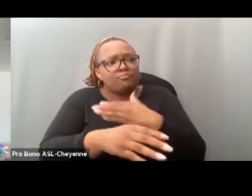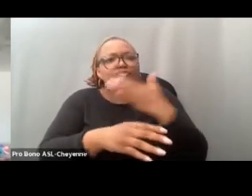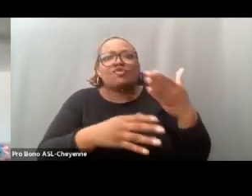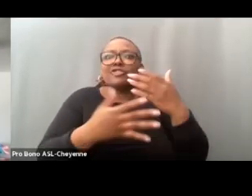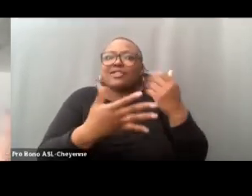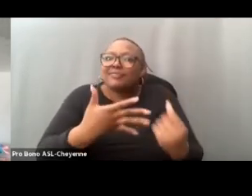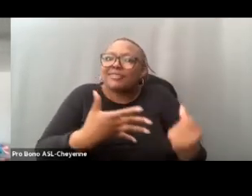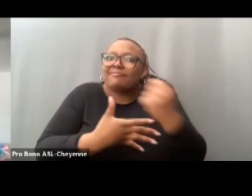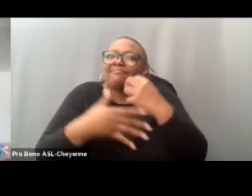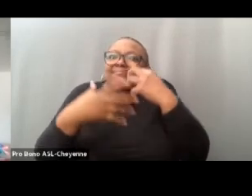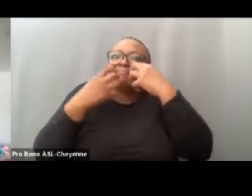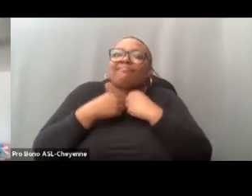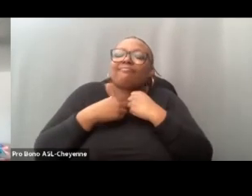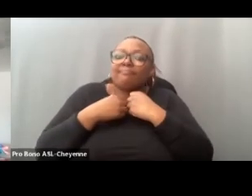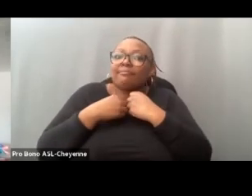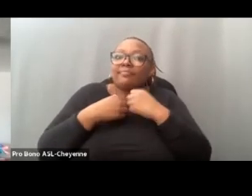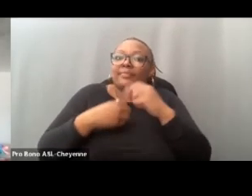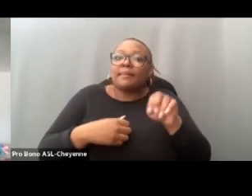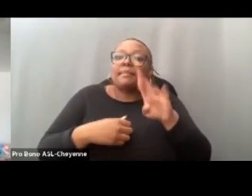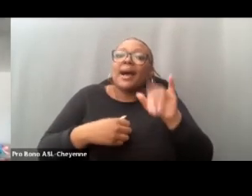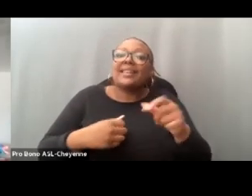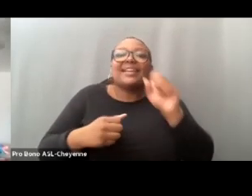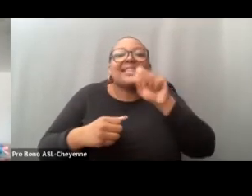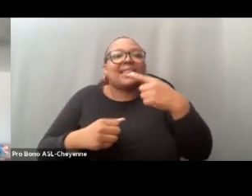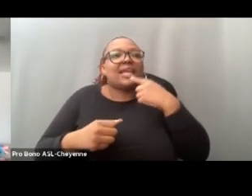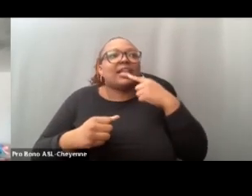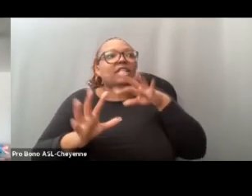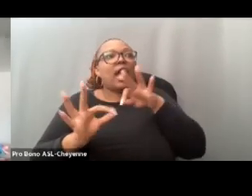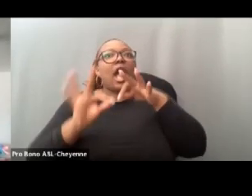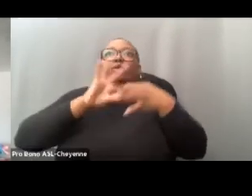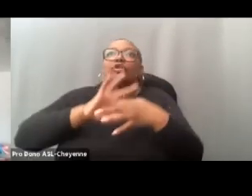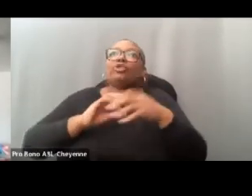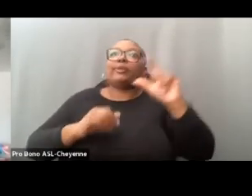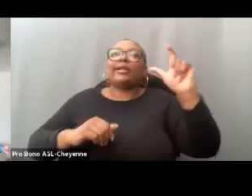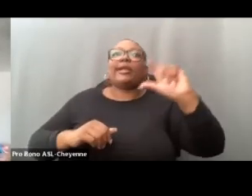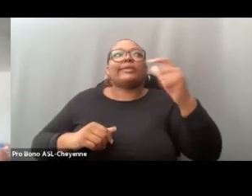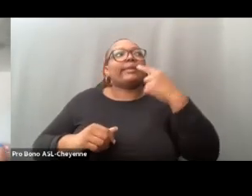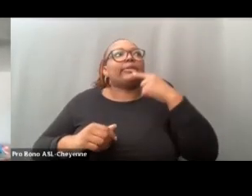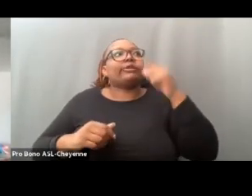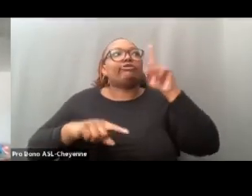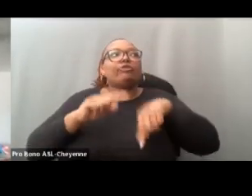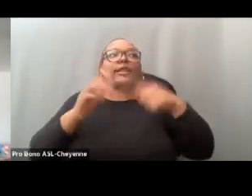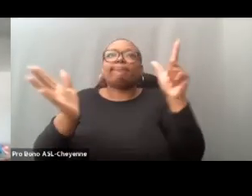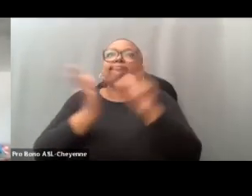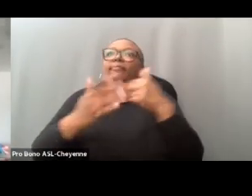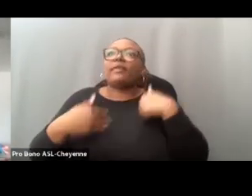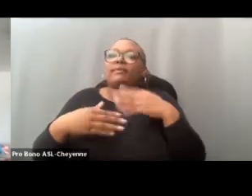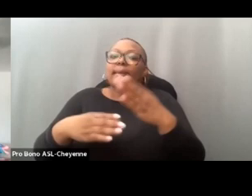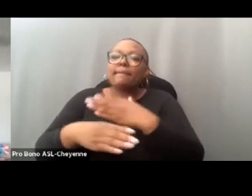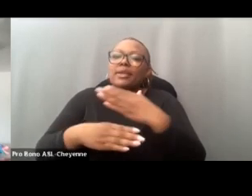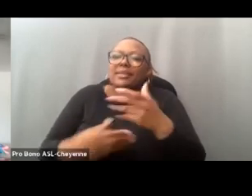Yes, they can say our interpretation of Islam say you shouldn't have music. But you know, everyone knows that's not